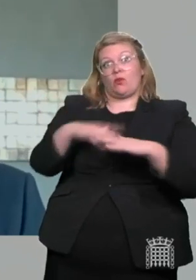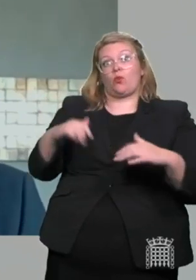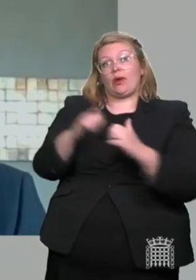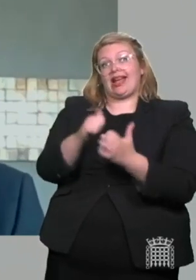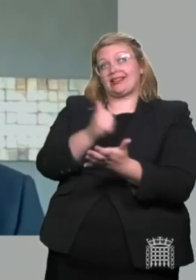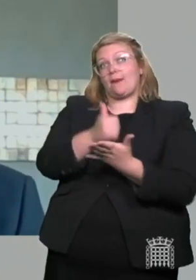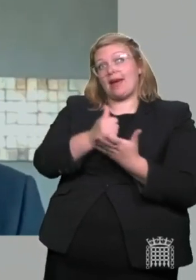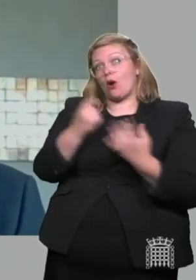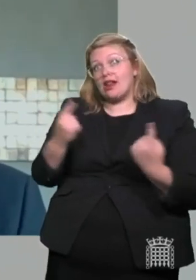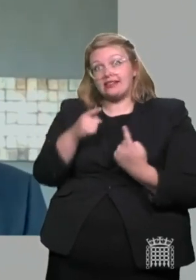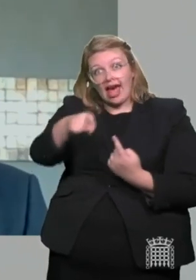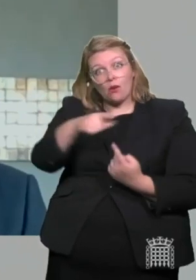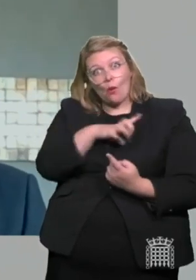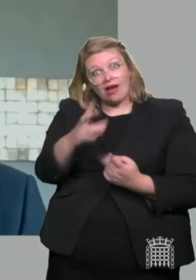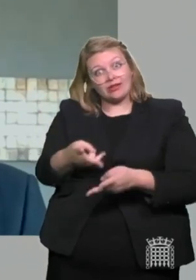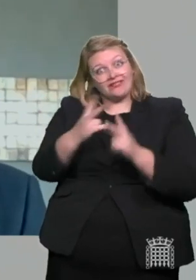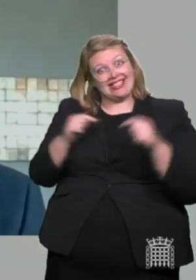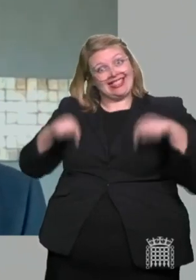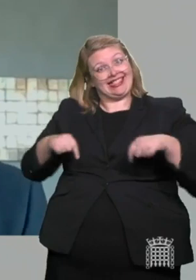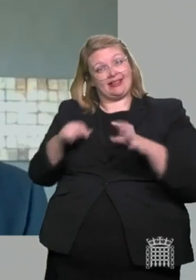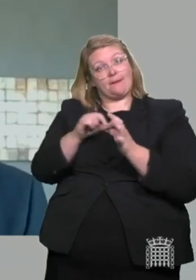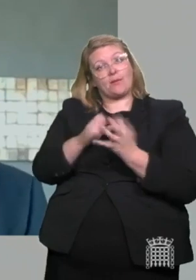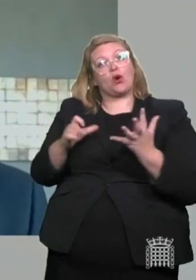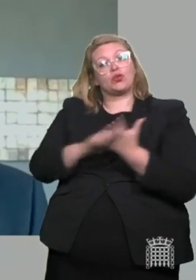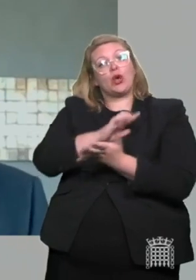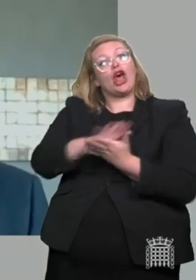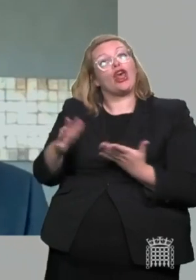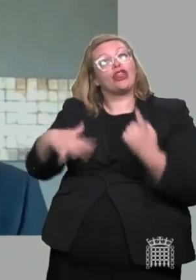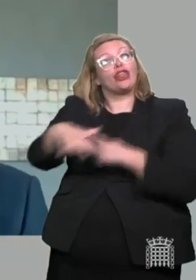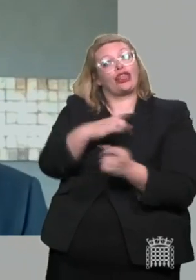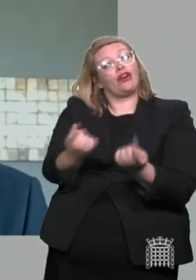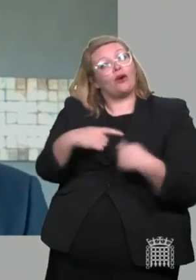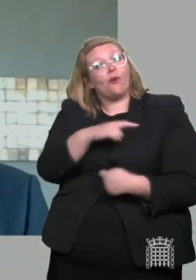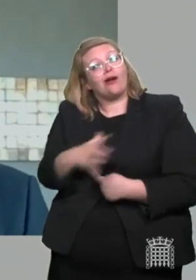to pop up to Bosworth? More importantly, what are the Government doing to support these attractions